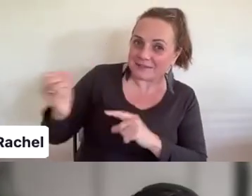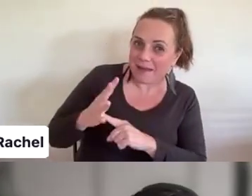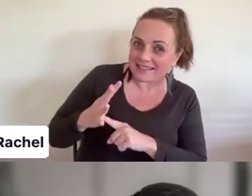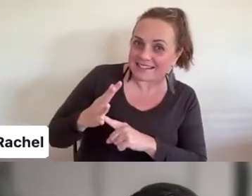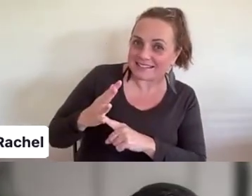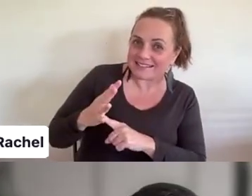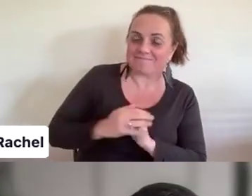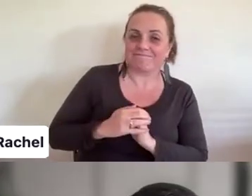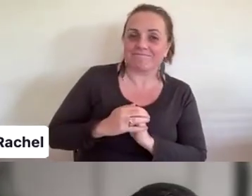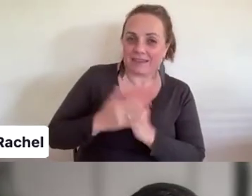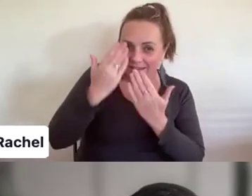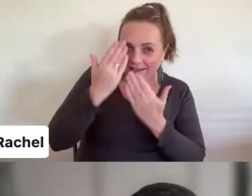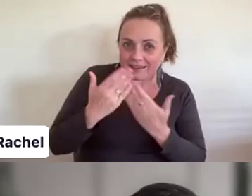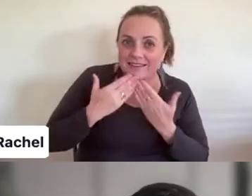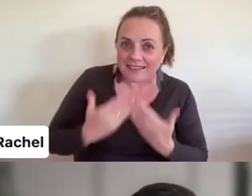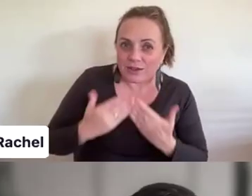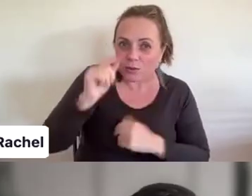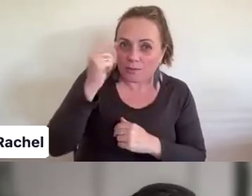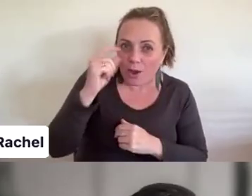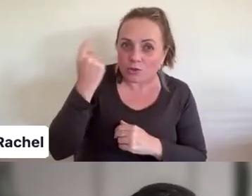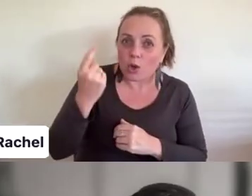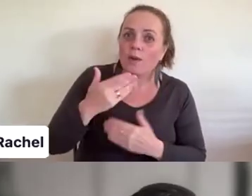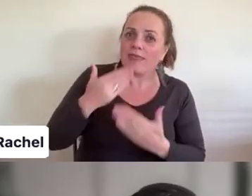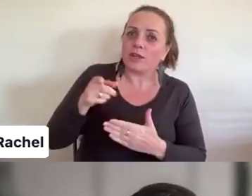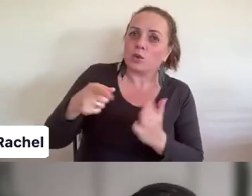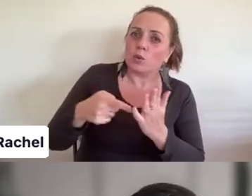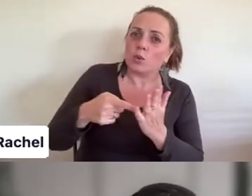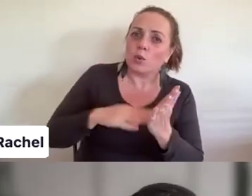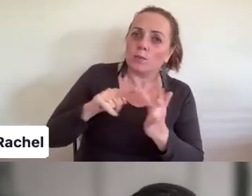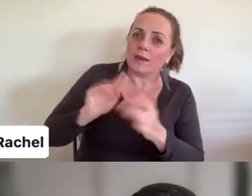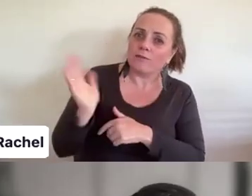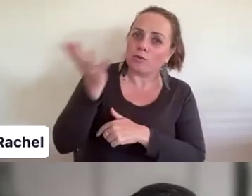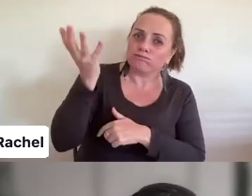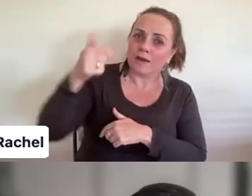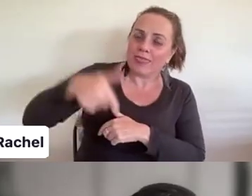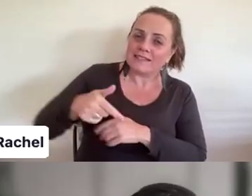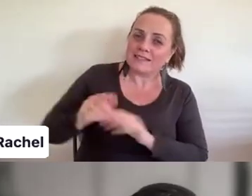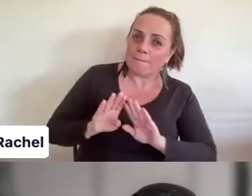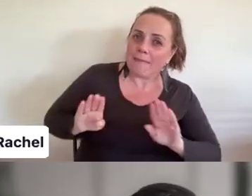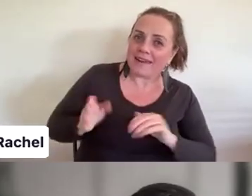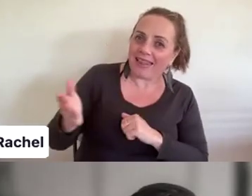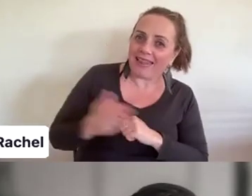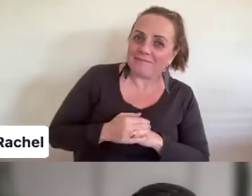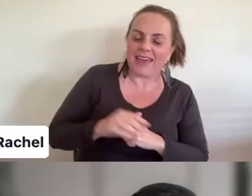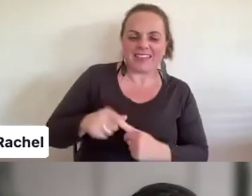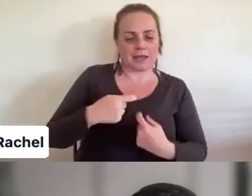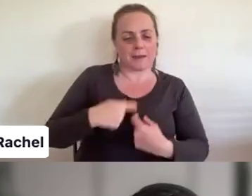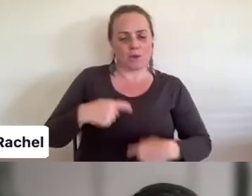Mojo, you, Umi, for hosting this panel. This is kind of a personal topic for me at the moment